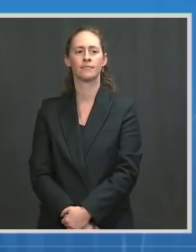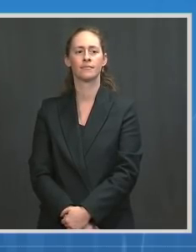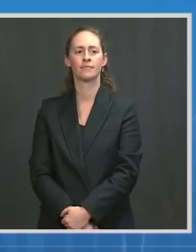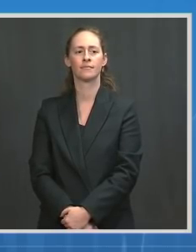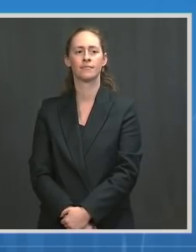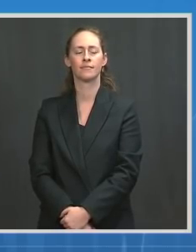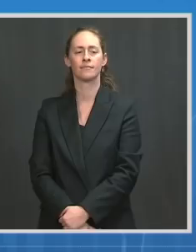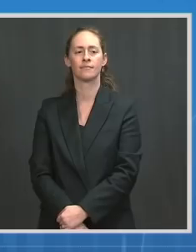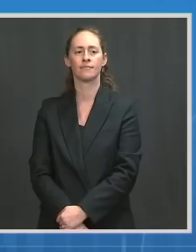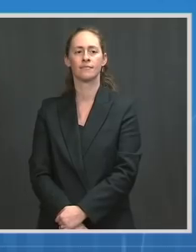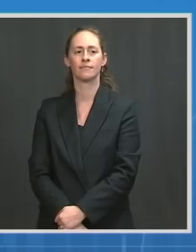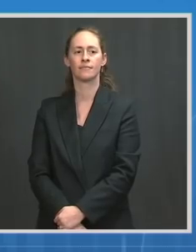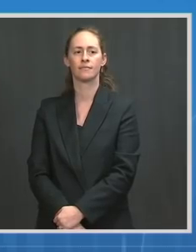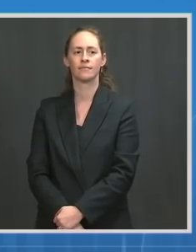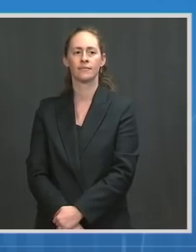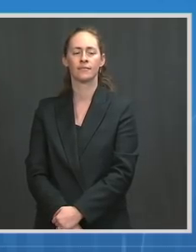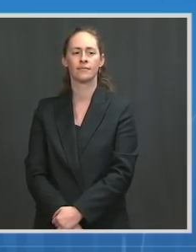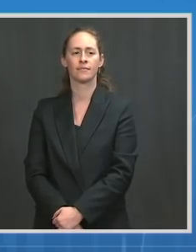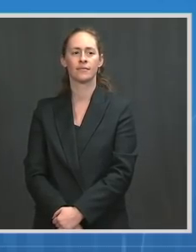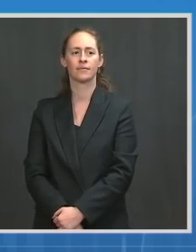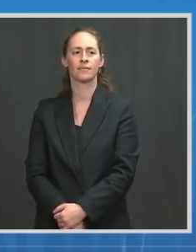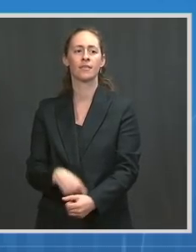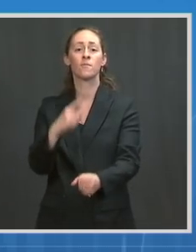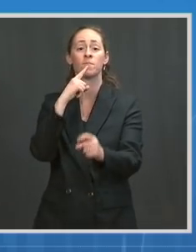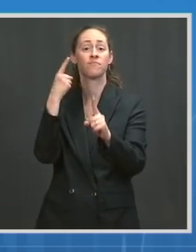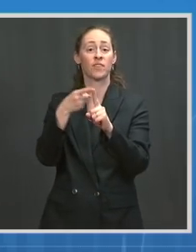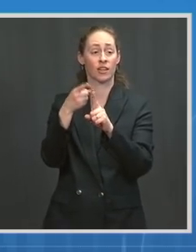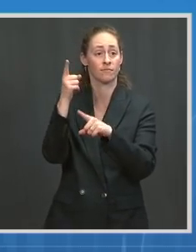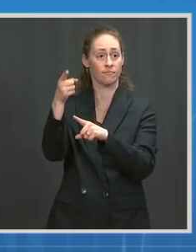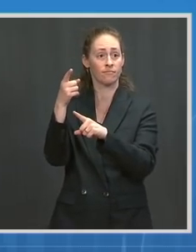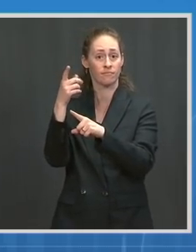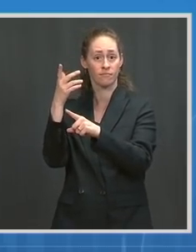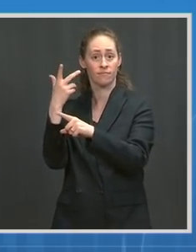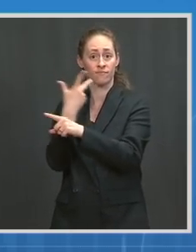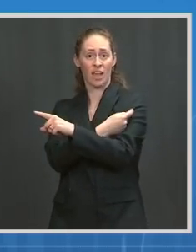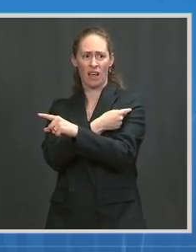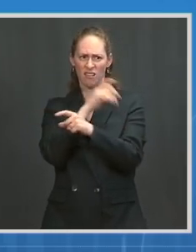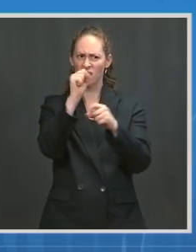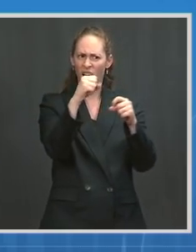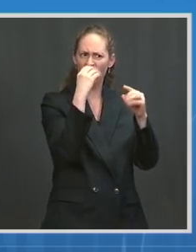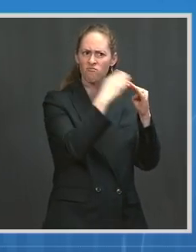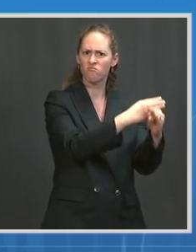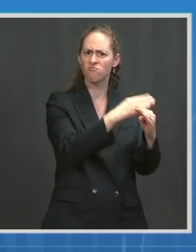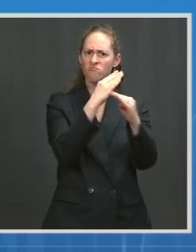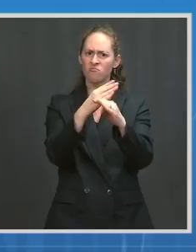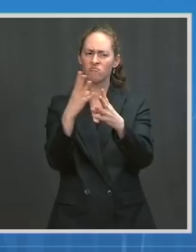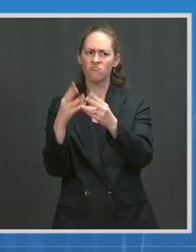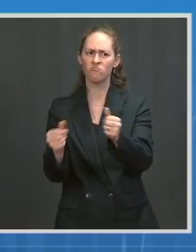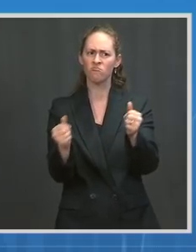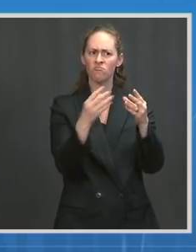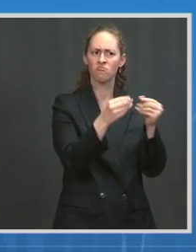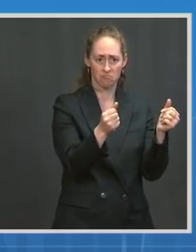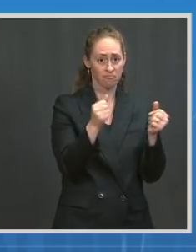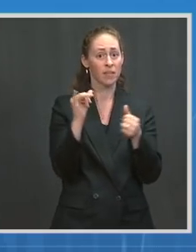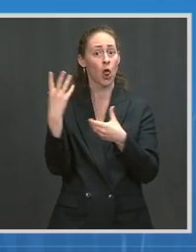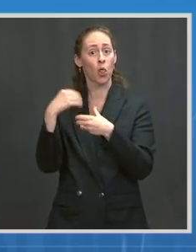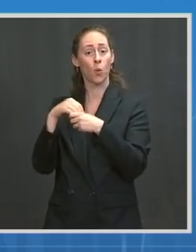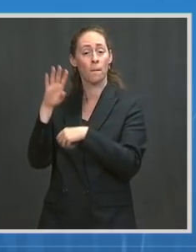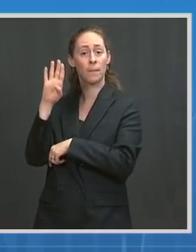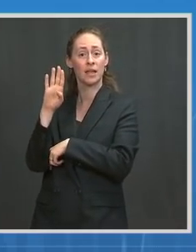and variants of SARS-CoV-2 that we are dealing with, such as B117, P1, and B1351.